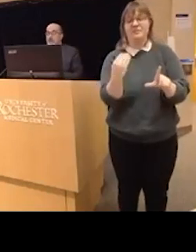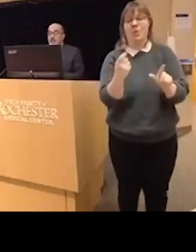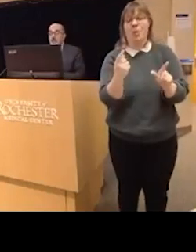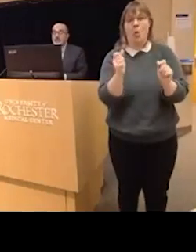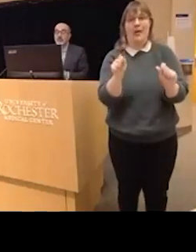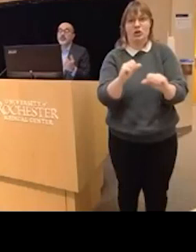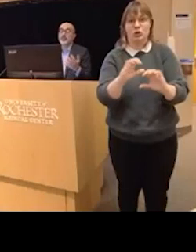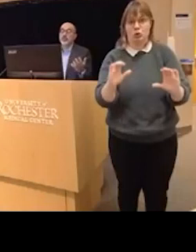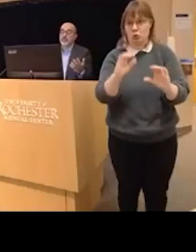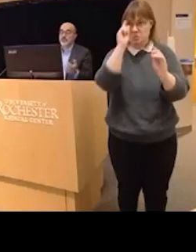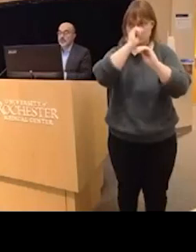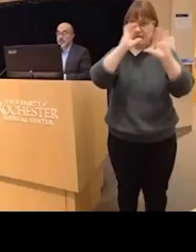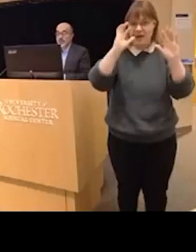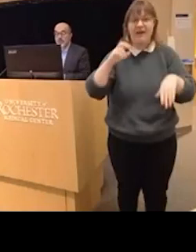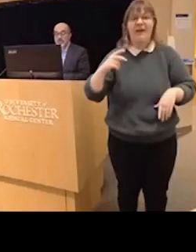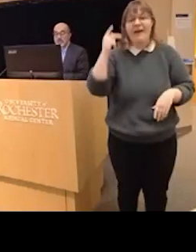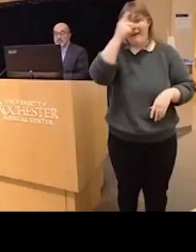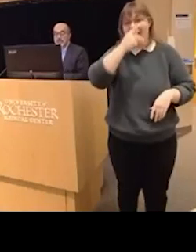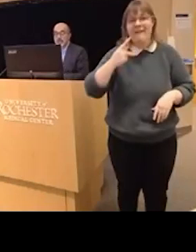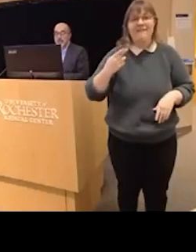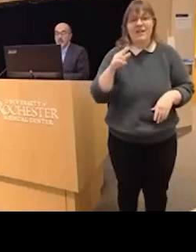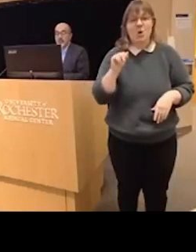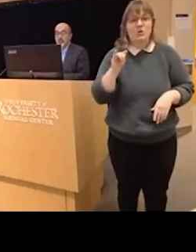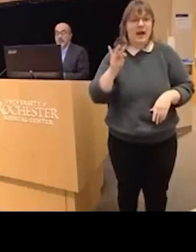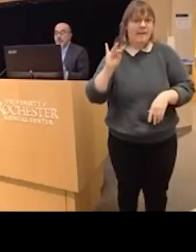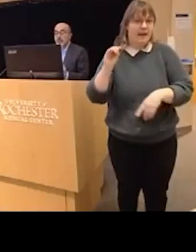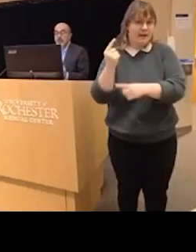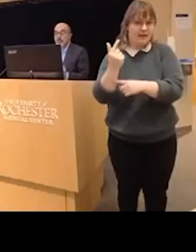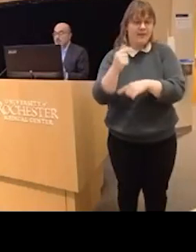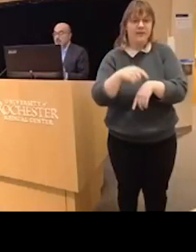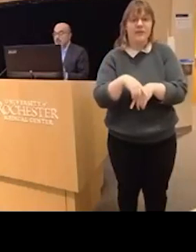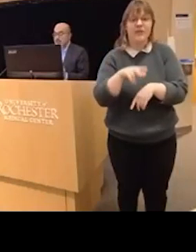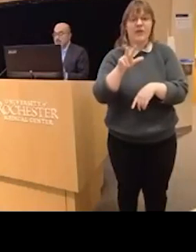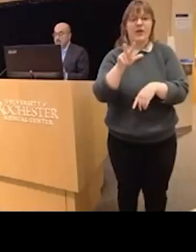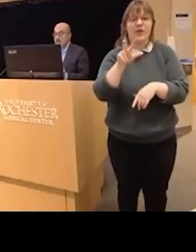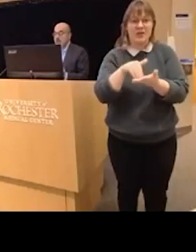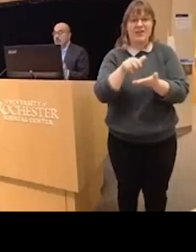snapshot you know pH phenotyping you know this is uh 3,300 initial valuations you know you can